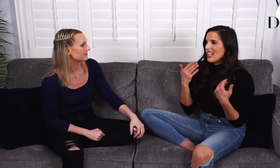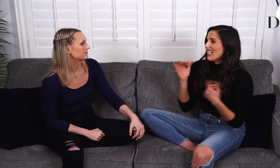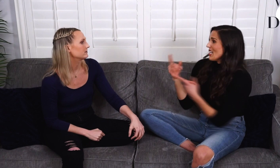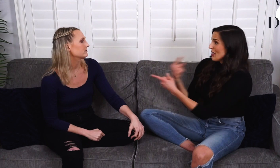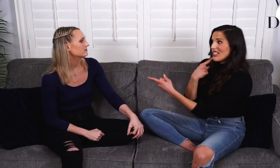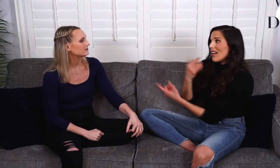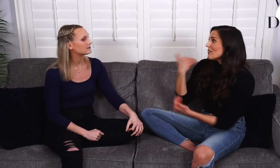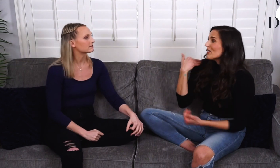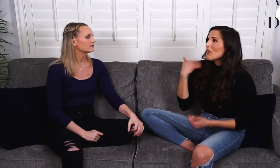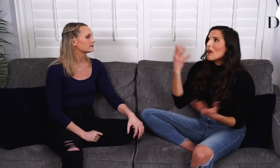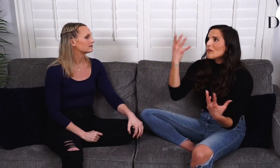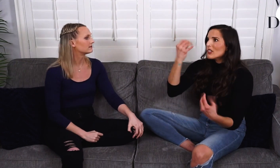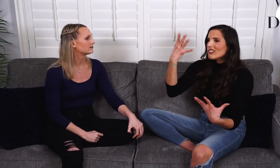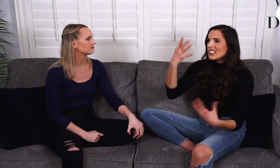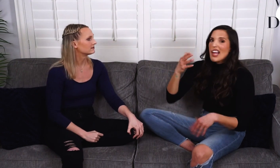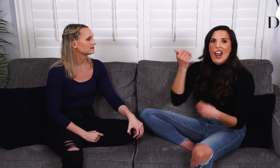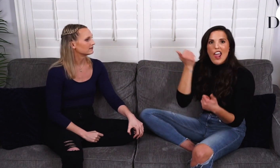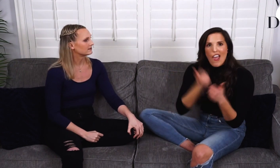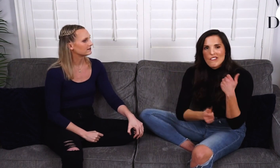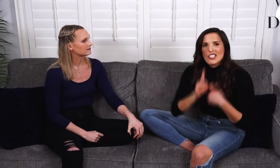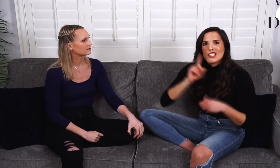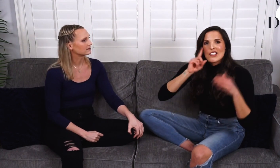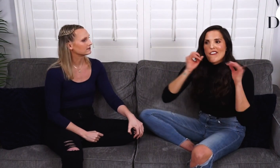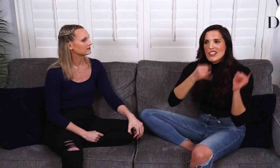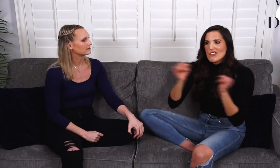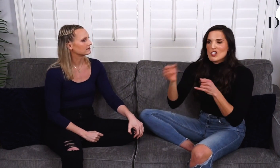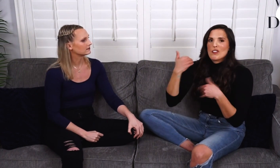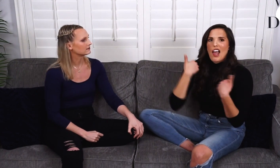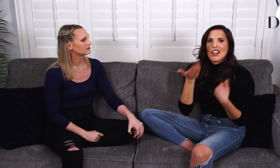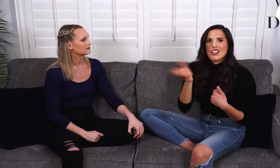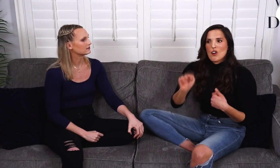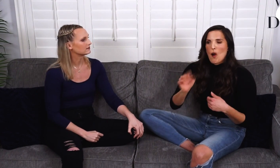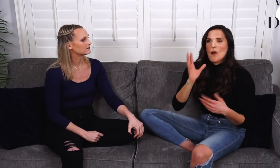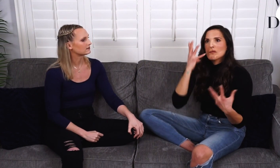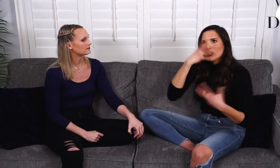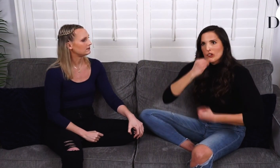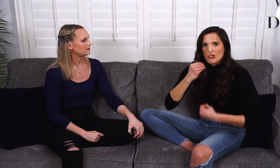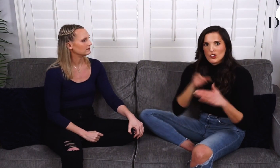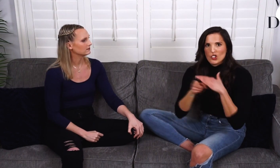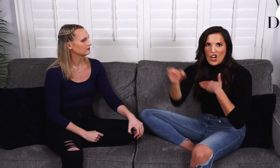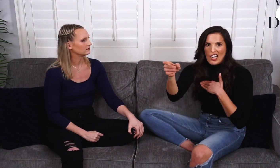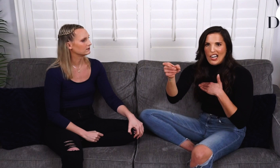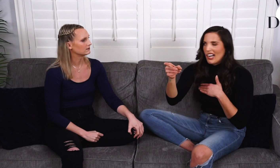everyone, like you said before wonderfully, every Deaf individual has their own beautiful